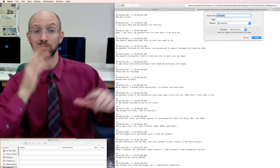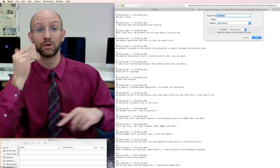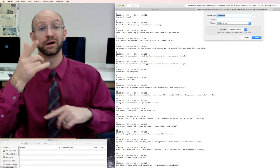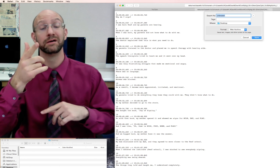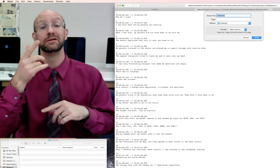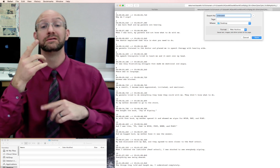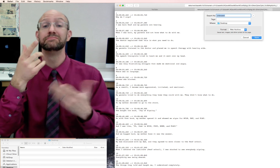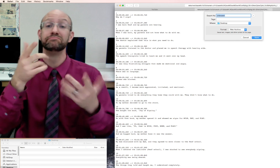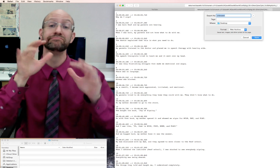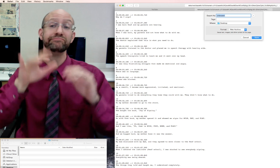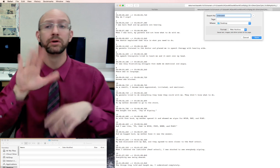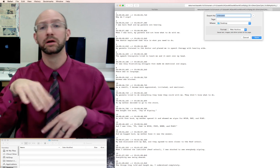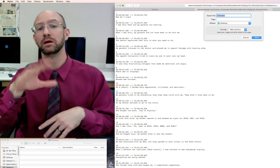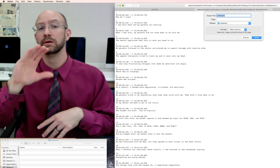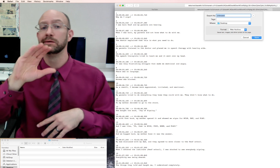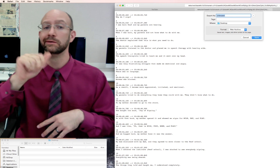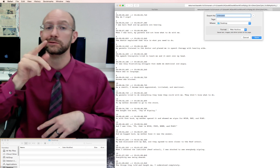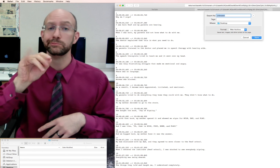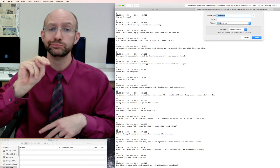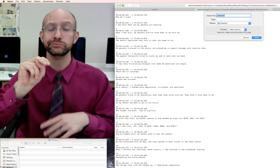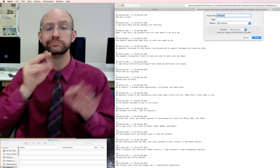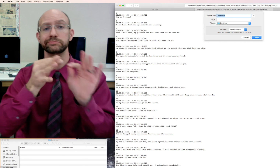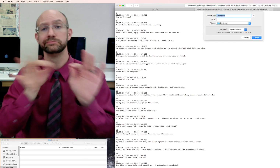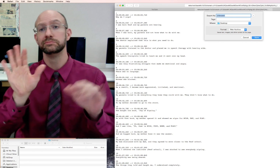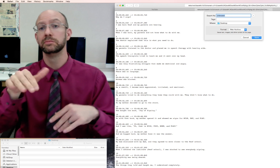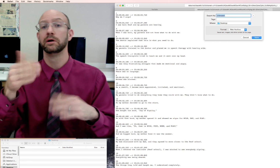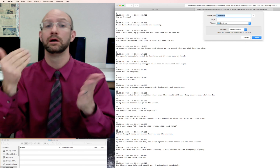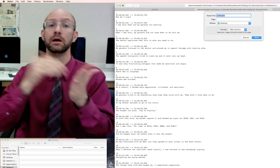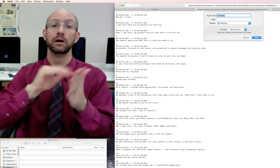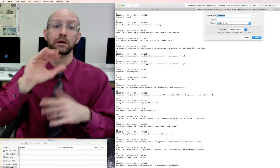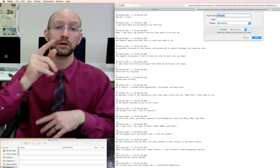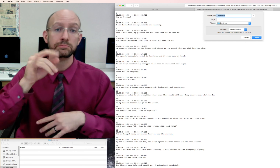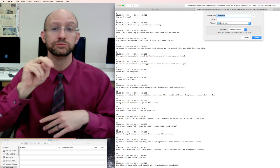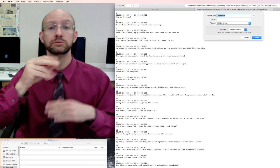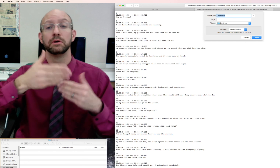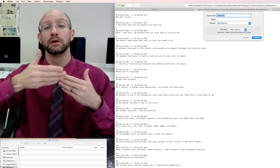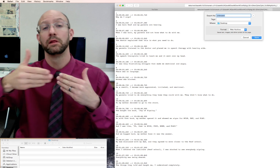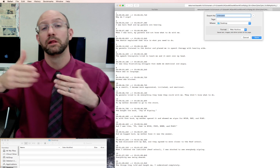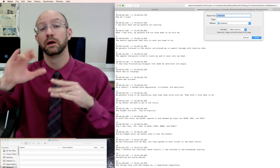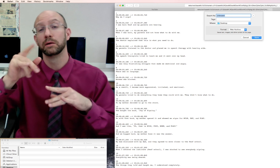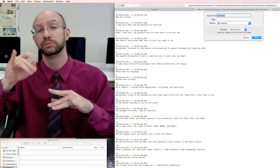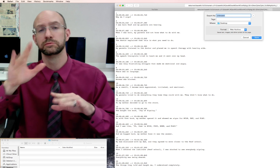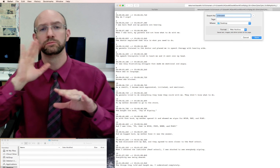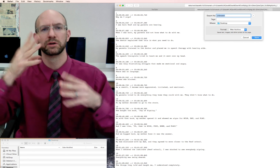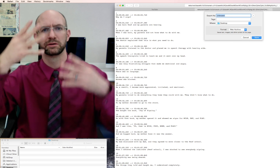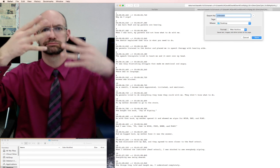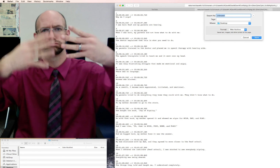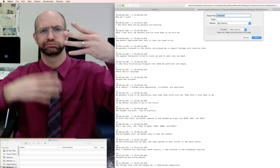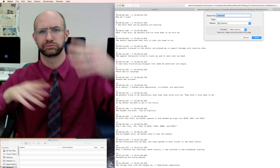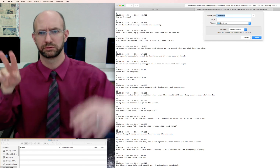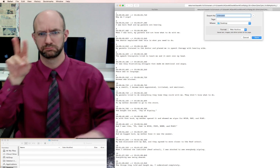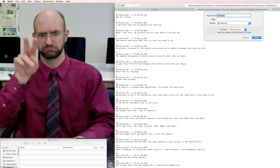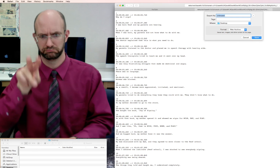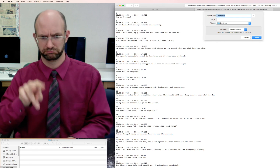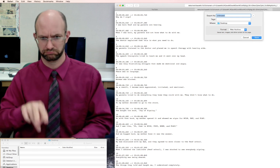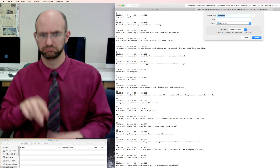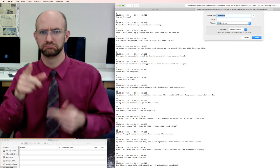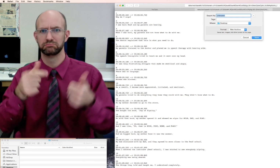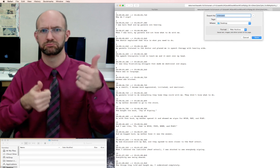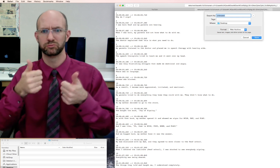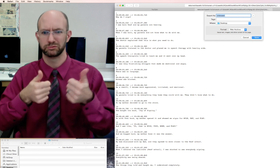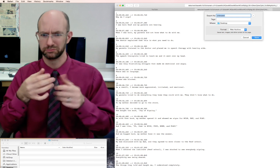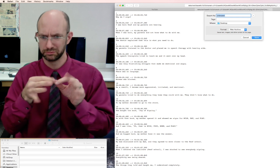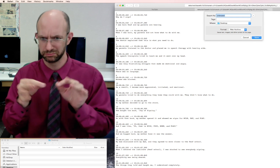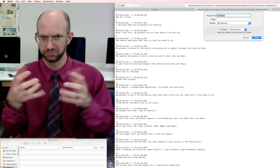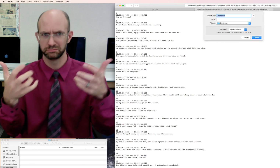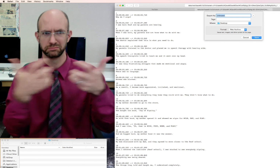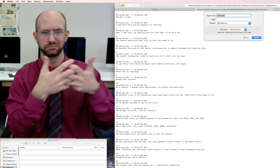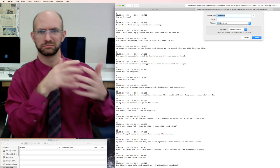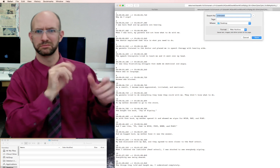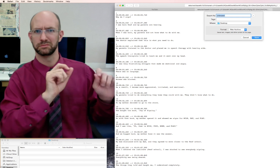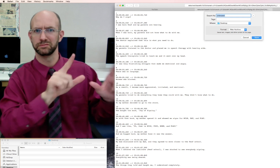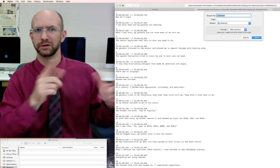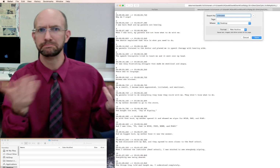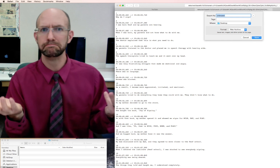Because if you name all of the captioning files as "Caption" you will become confused as to which one is the correct one.